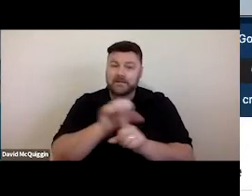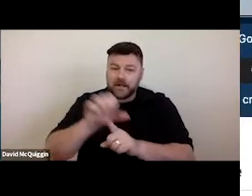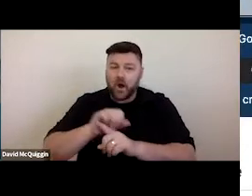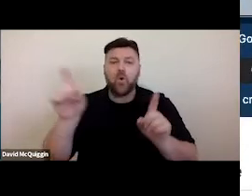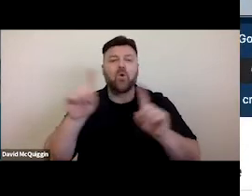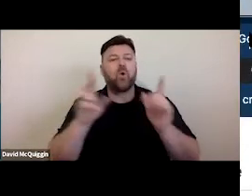So let's have a